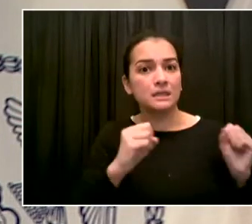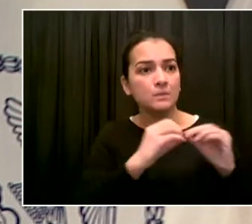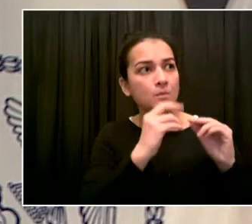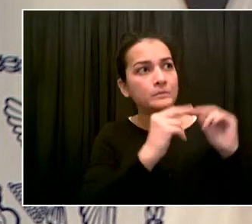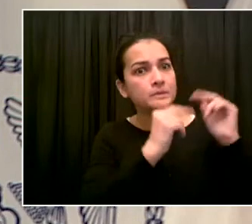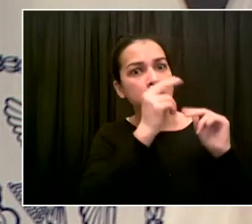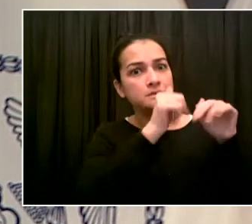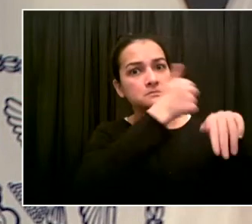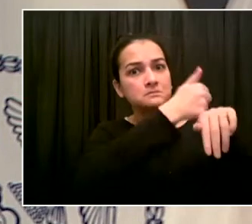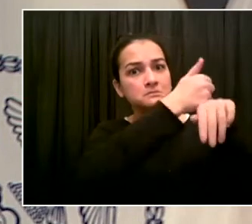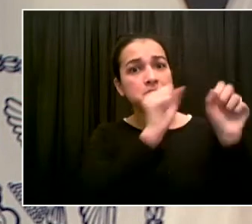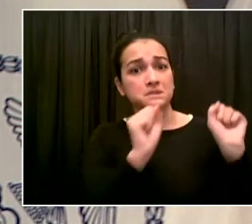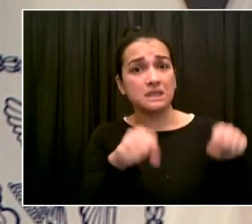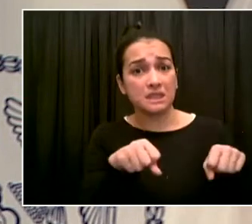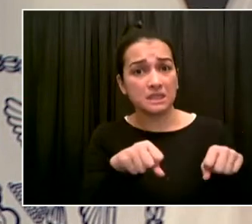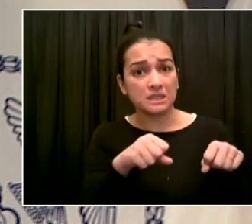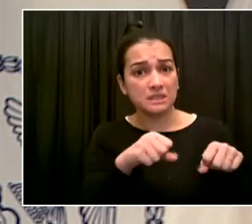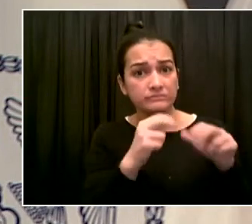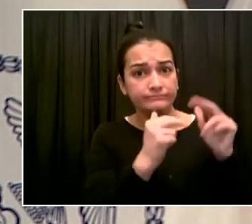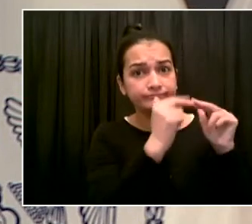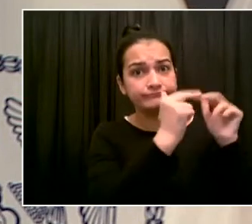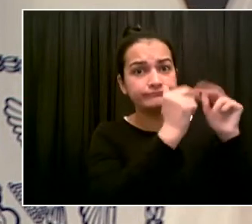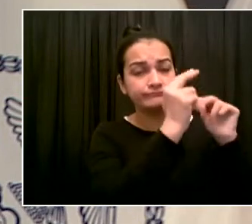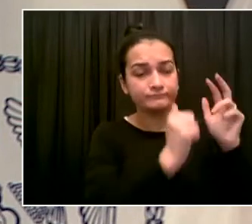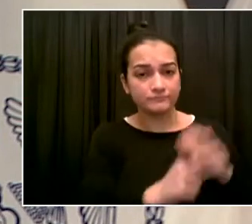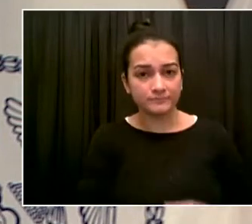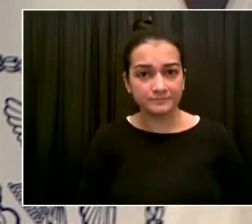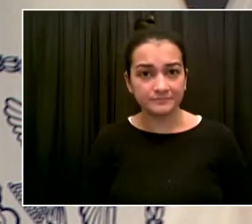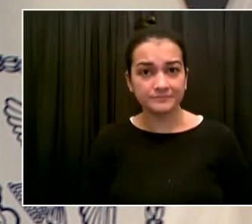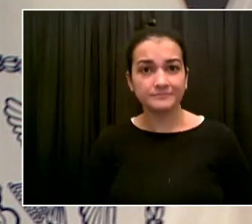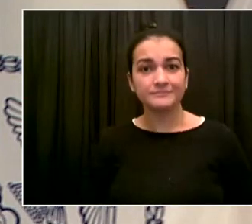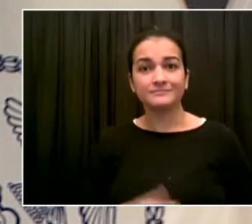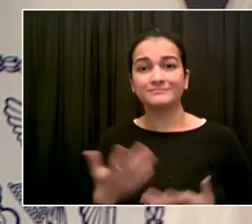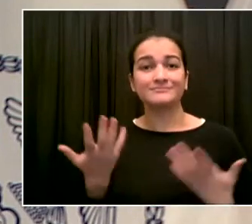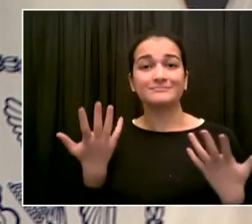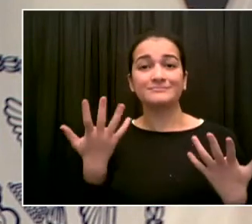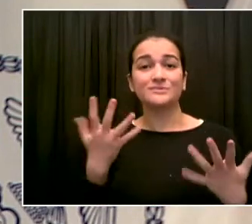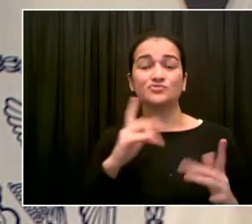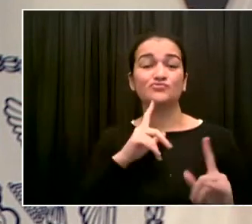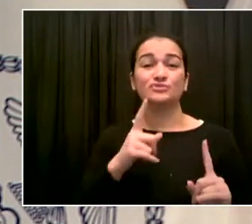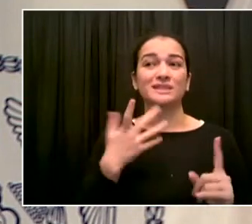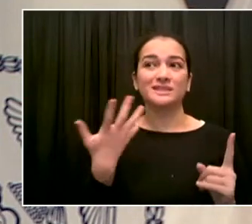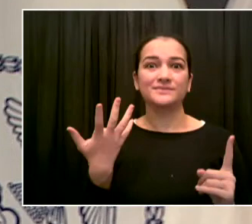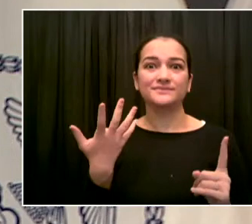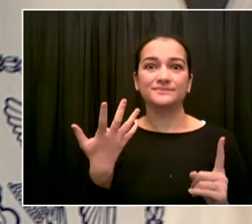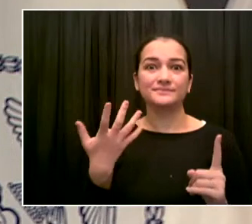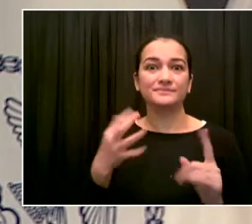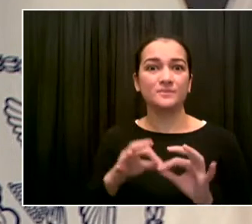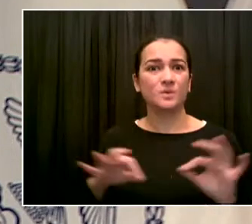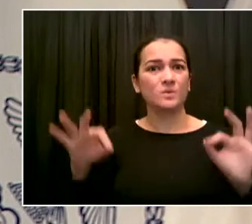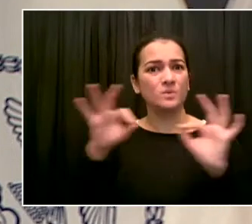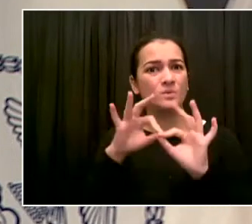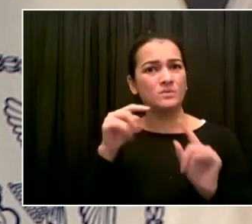TO BE SUSTAINABLE SO THE WHOLE PACKAGE ALLOWS SUSTAINABILITY. ALSO THAT LIFE- SCIENCES CORRIDOR IT EXISTS IN